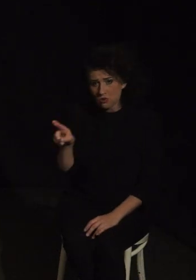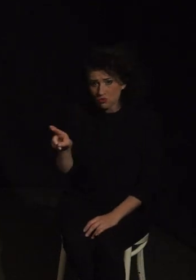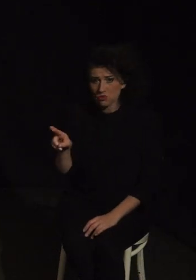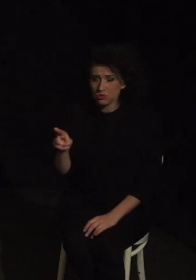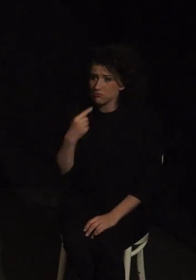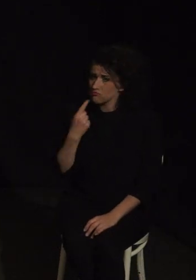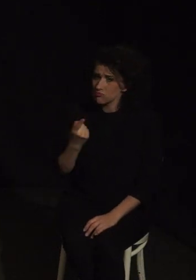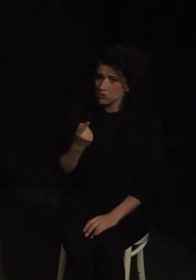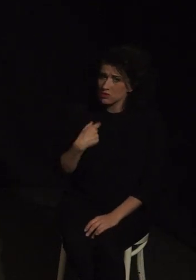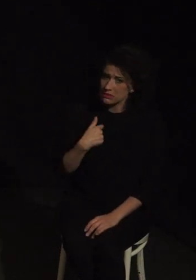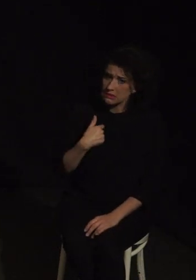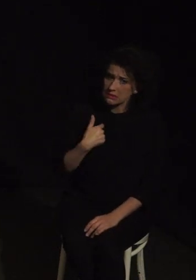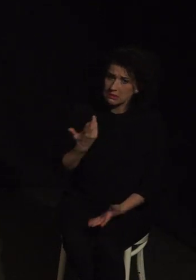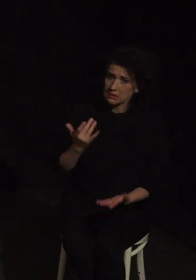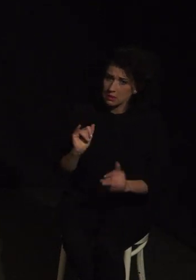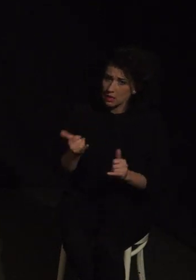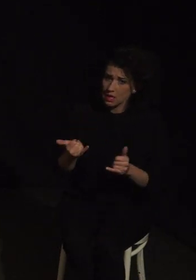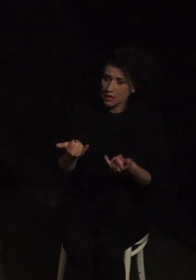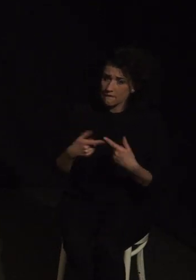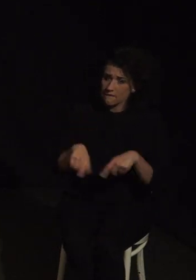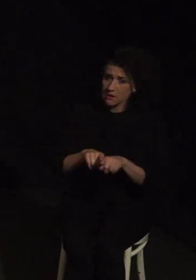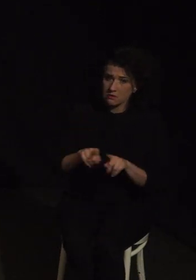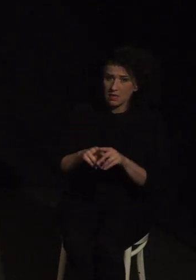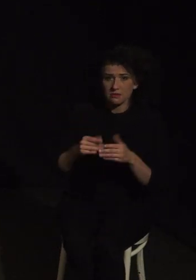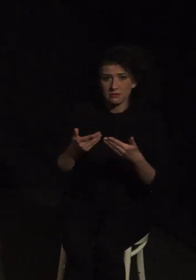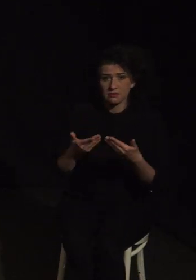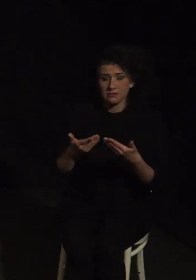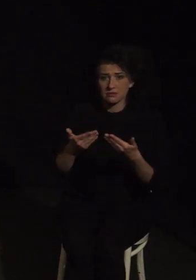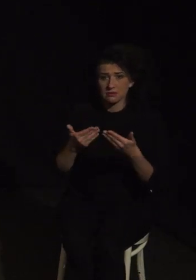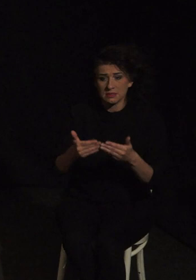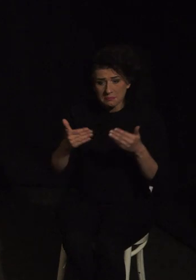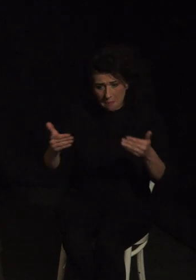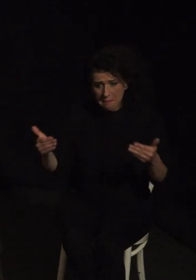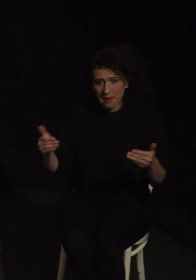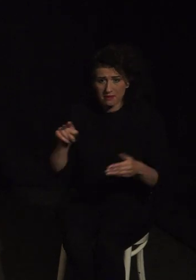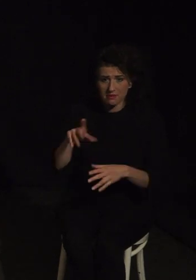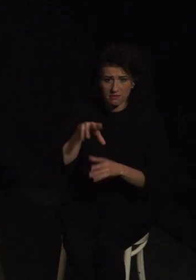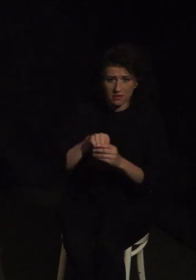if it's based on a script written in verse.